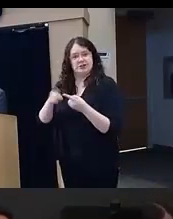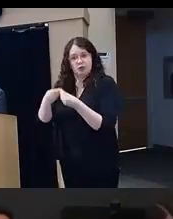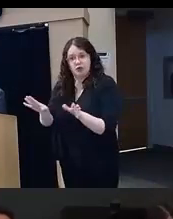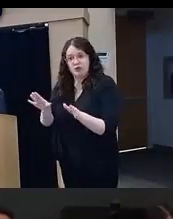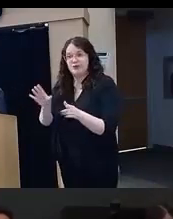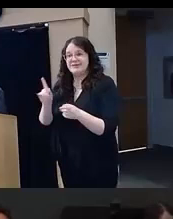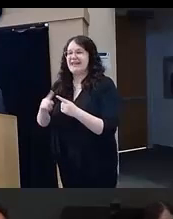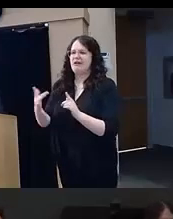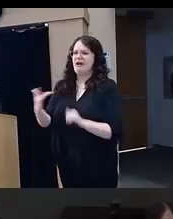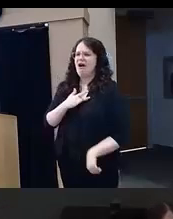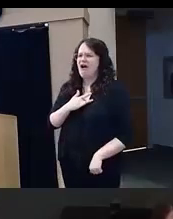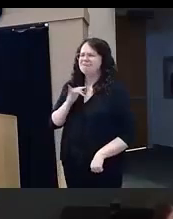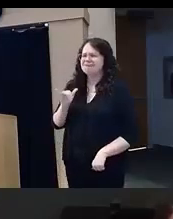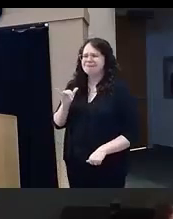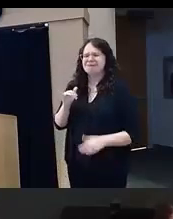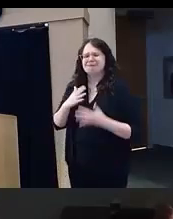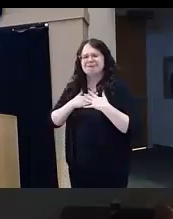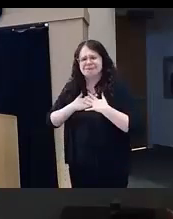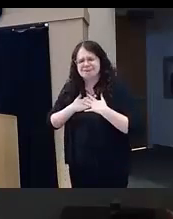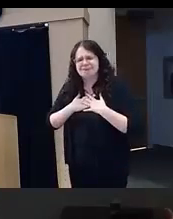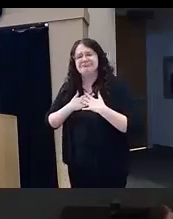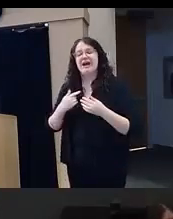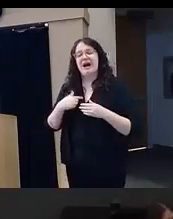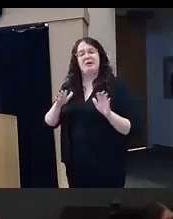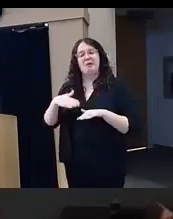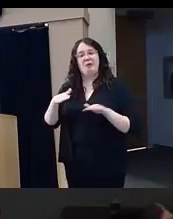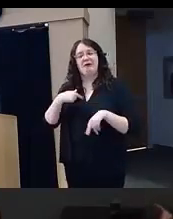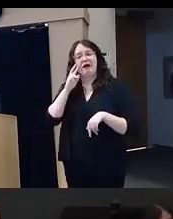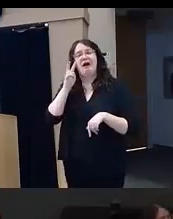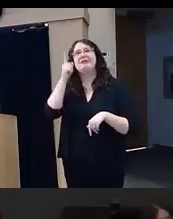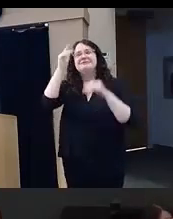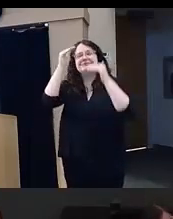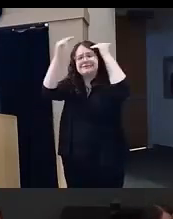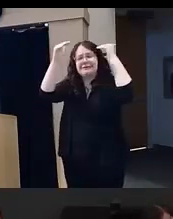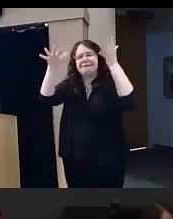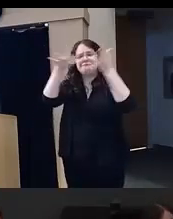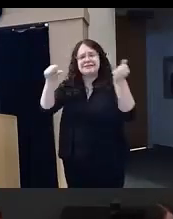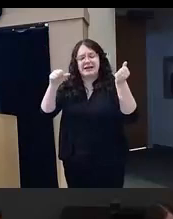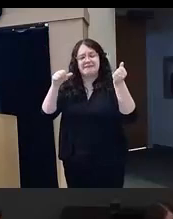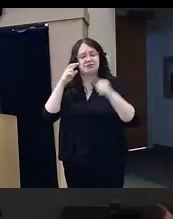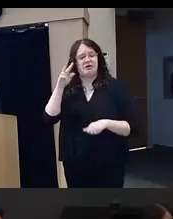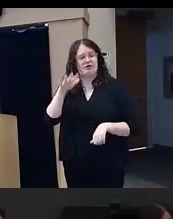the ceiling that was damaged and the water that sipped into every corner of three nine thousand